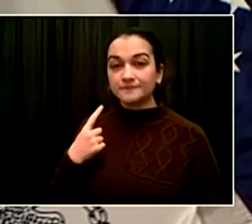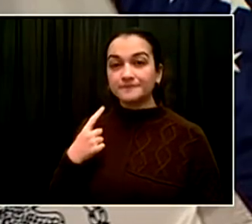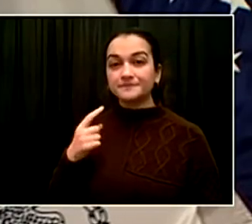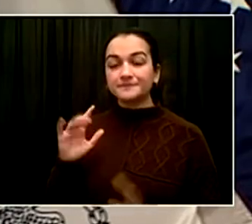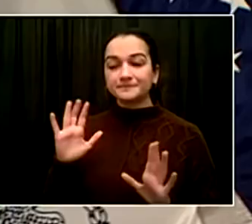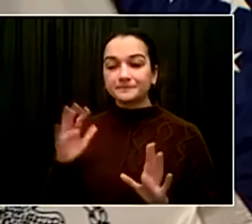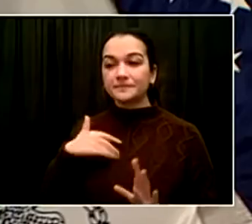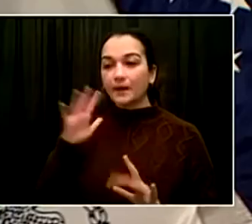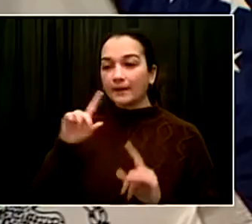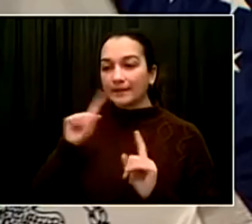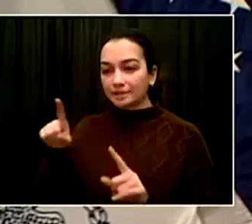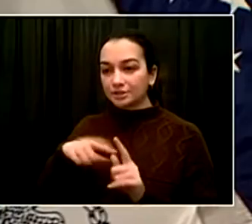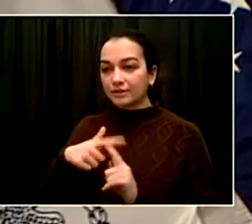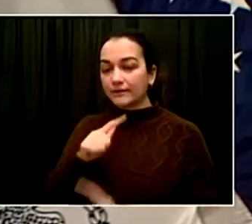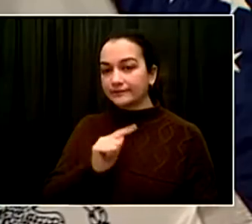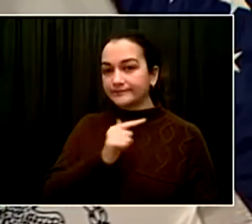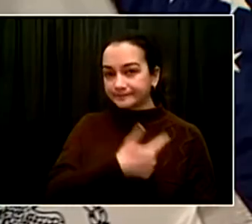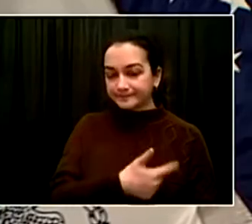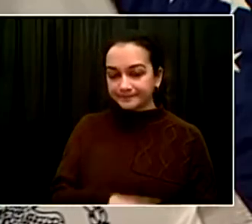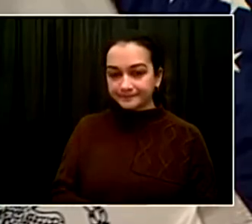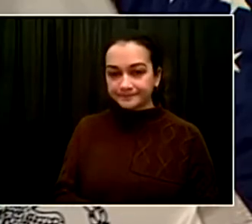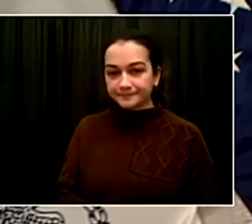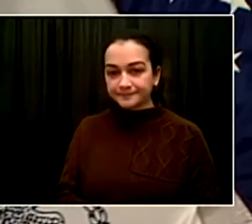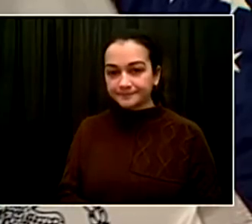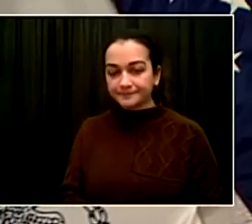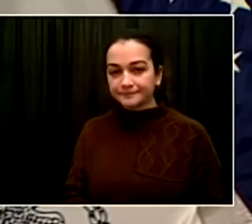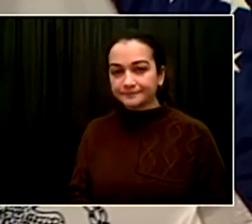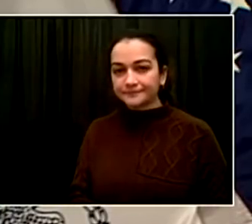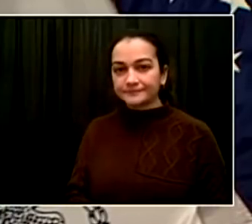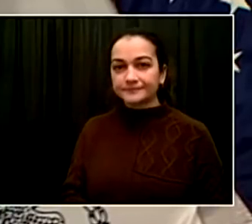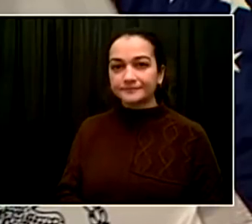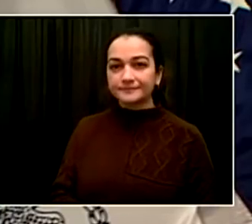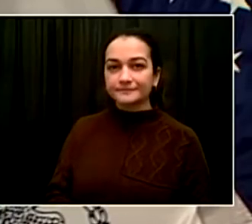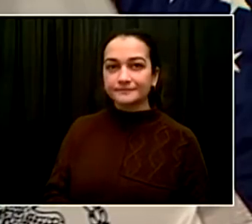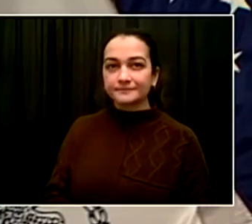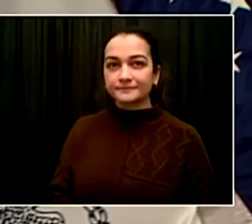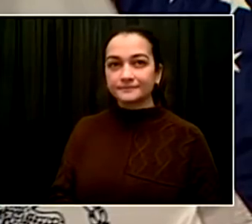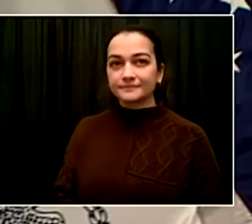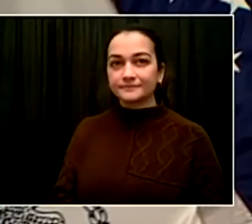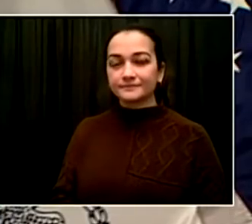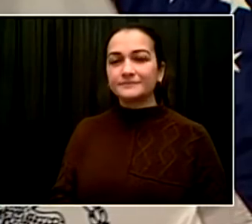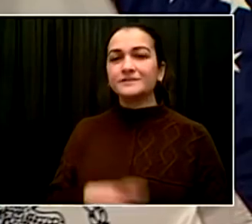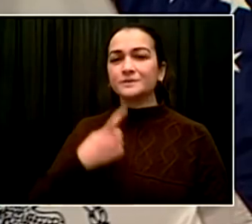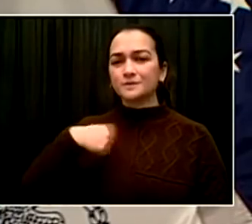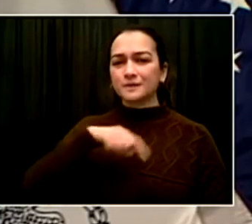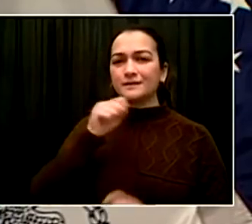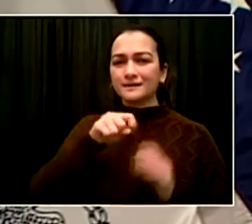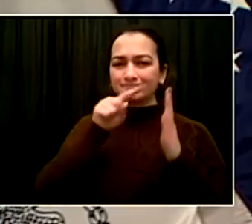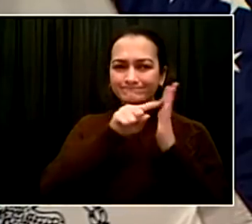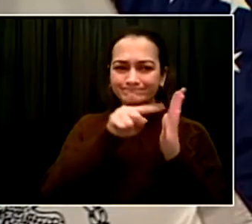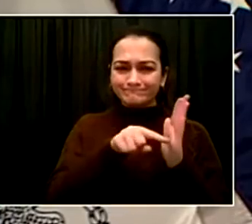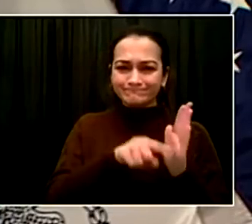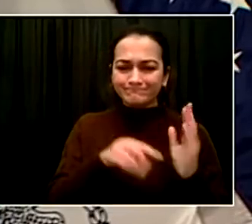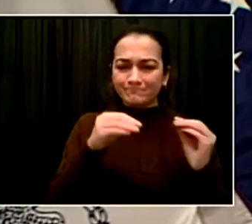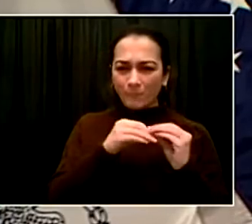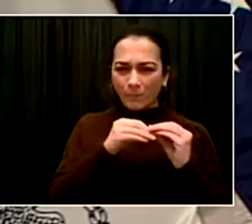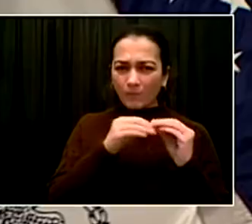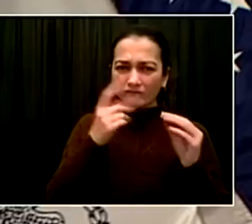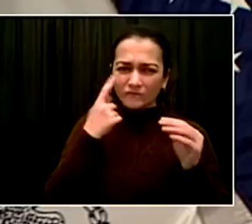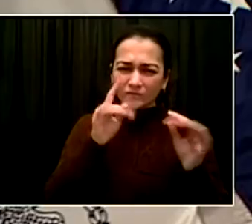AND I WANT TO KEEP YOU BRIEF